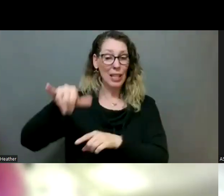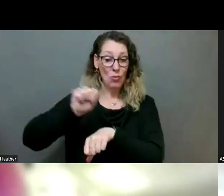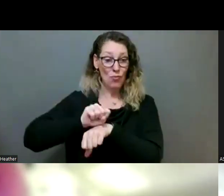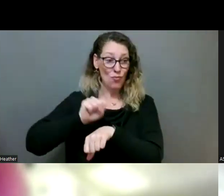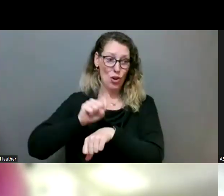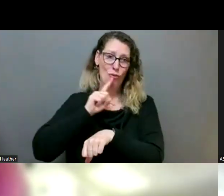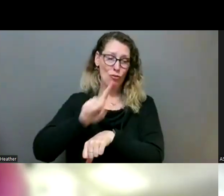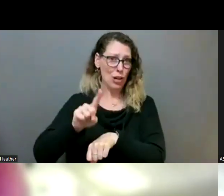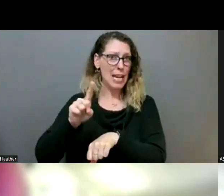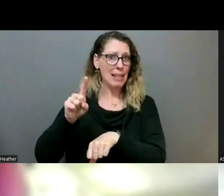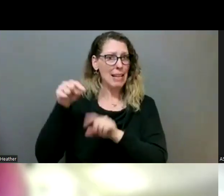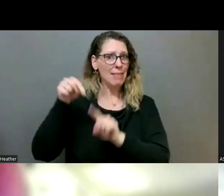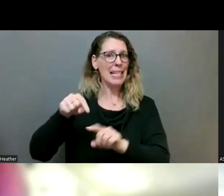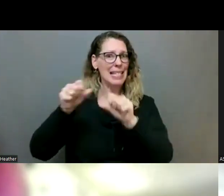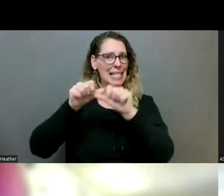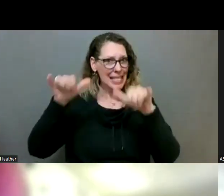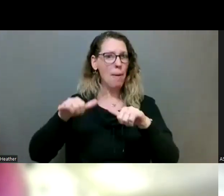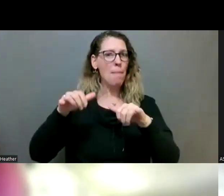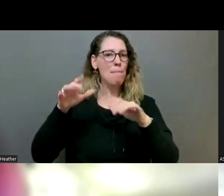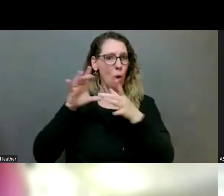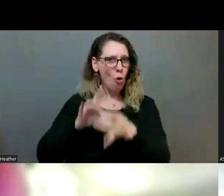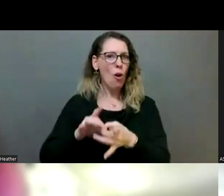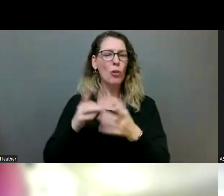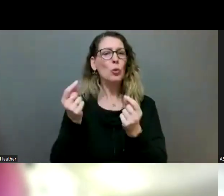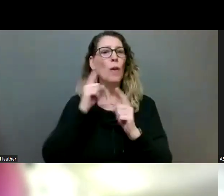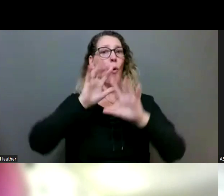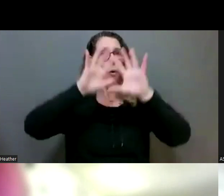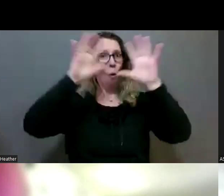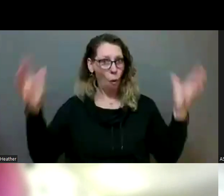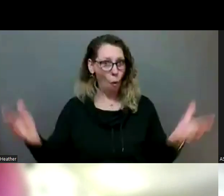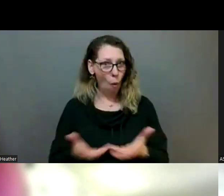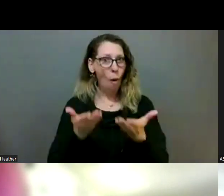really systems oriented of what can we do for the entire system, so that we can grow